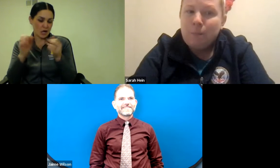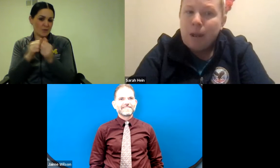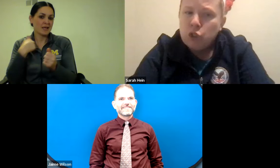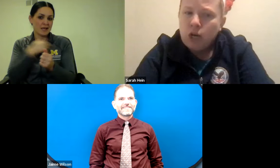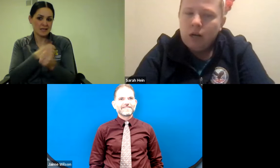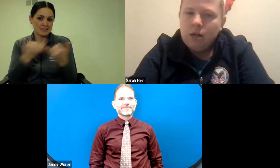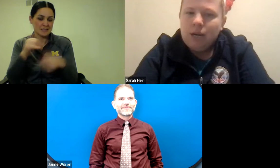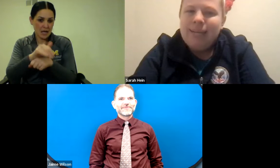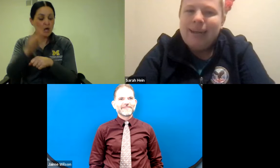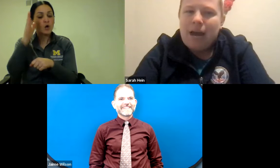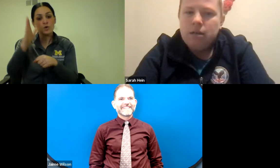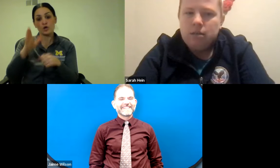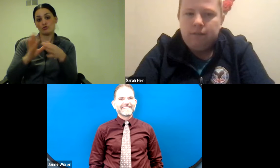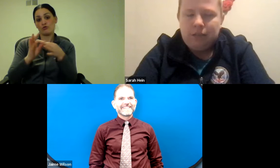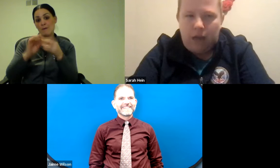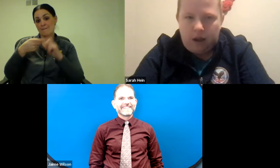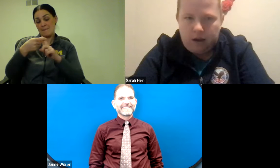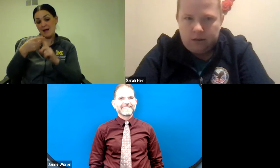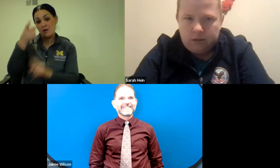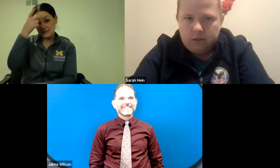Sarah Hein: dementia. And